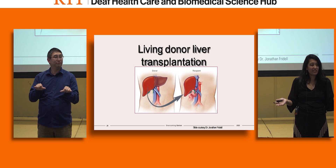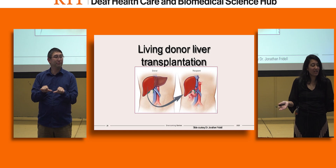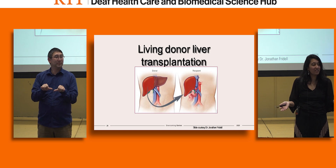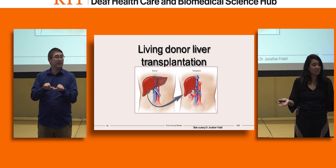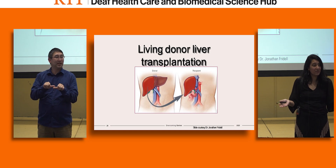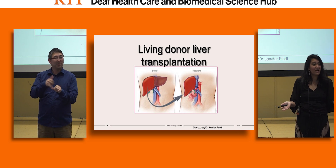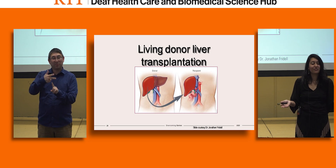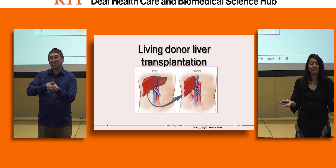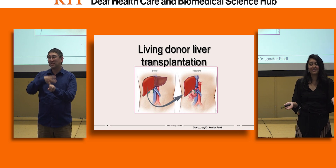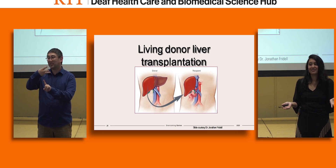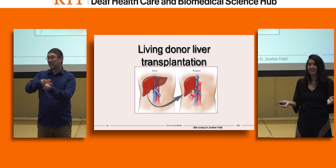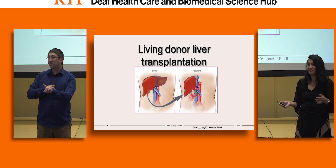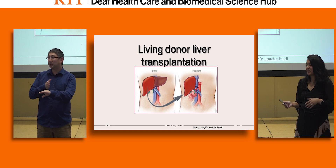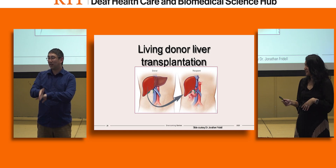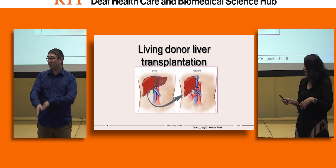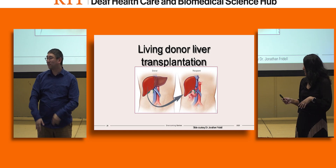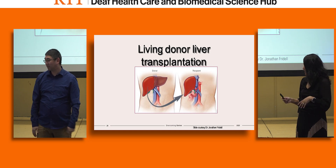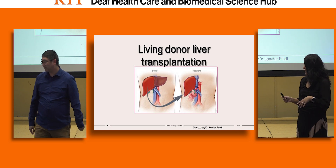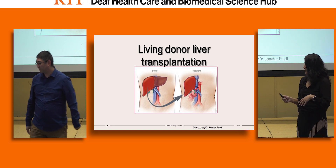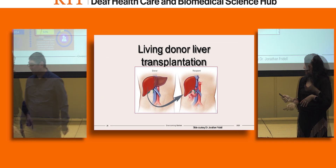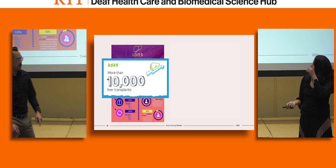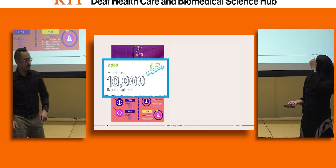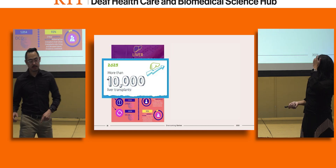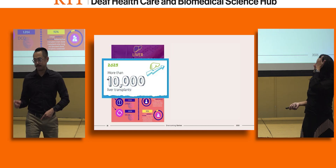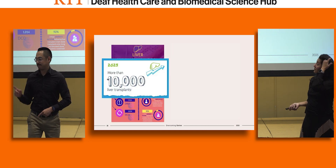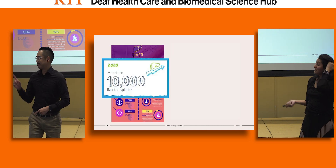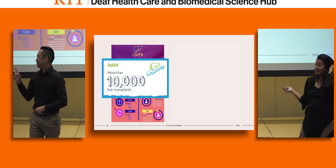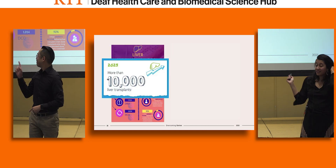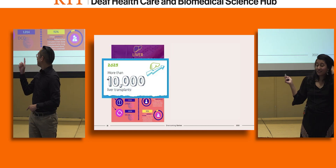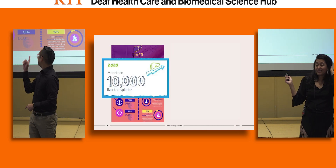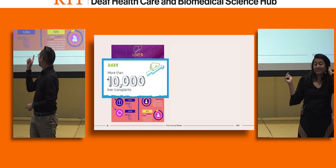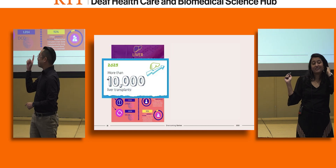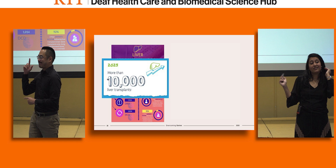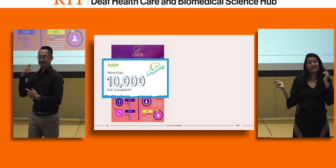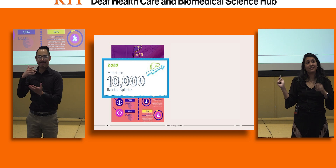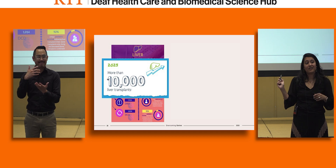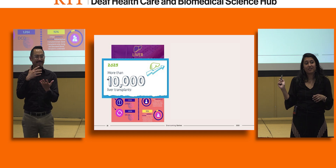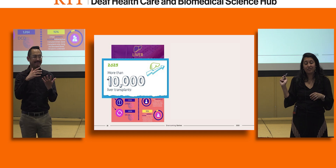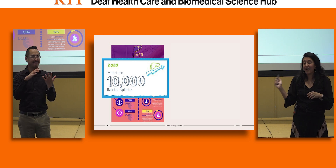by about three to six months. And so, this here is just a graphic